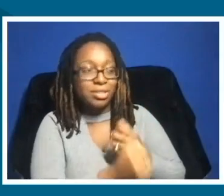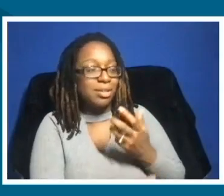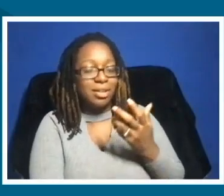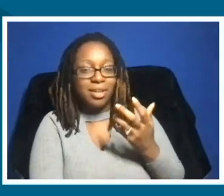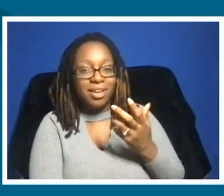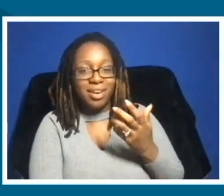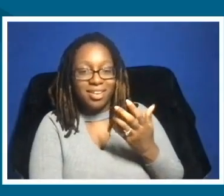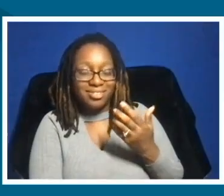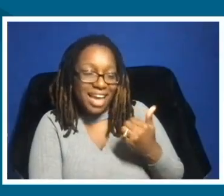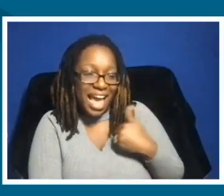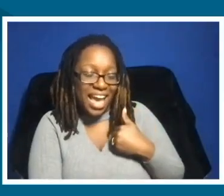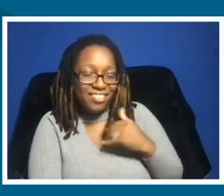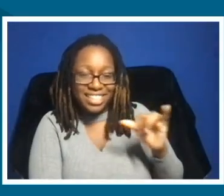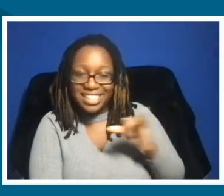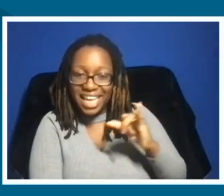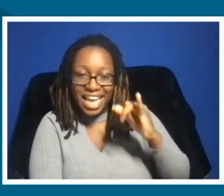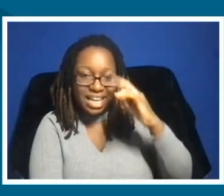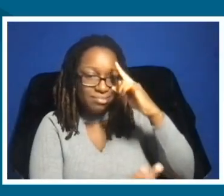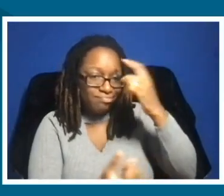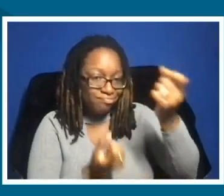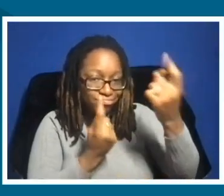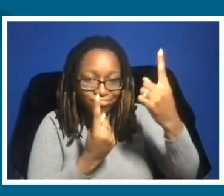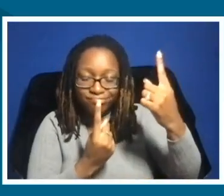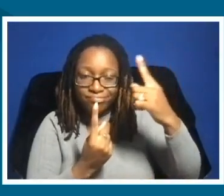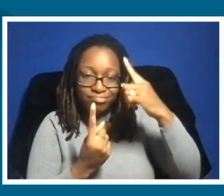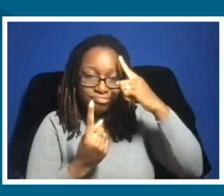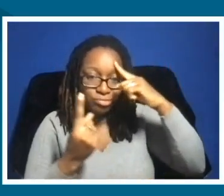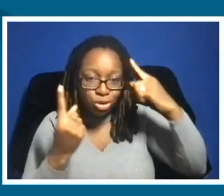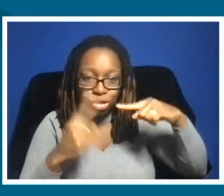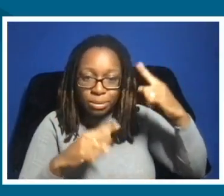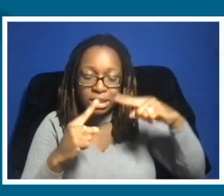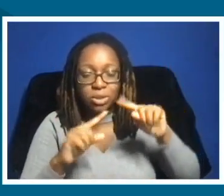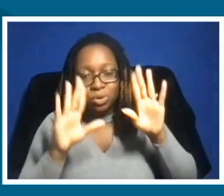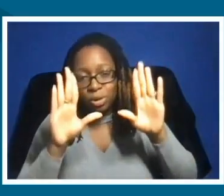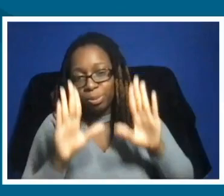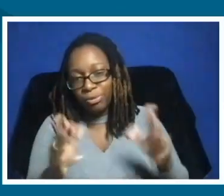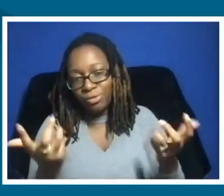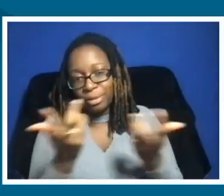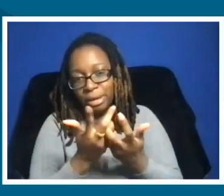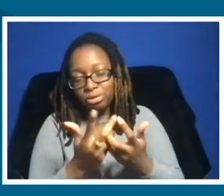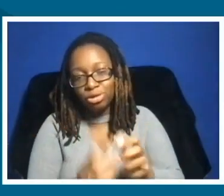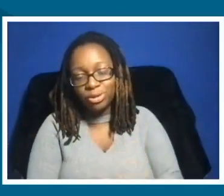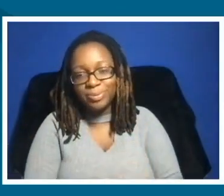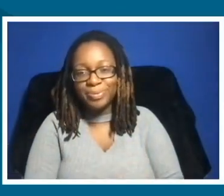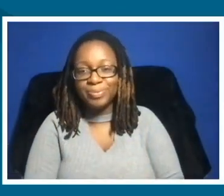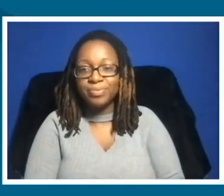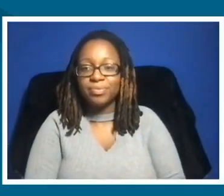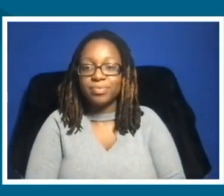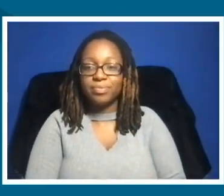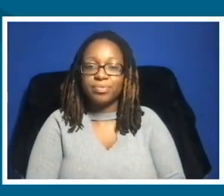it's kind of a a great match thanks we can go to the next slide